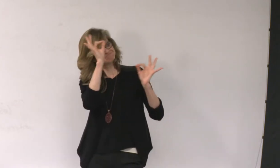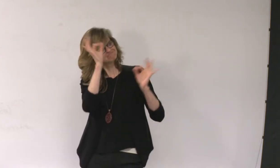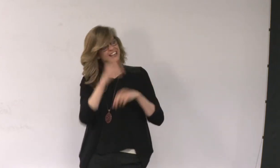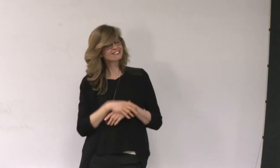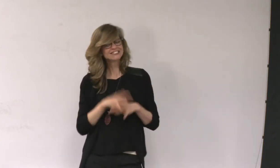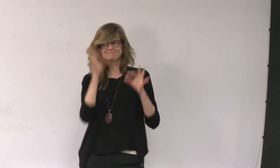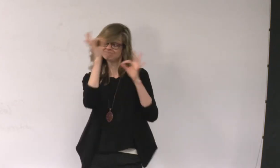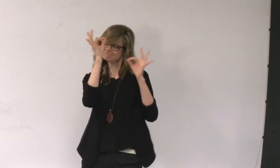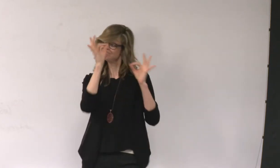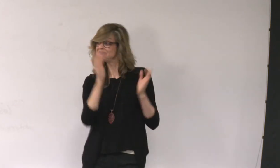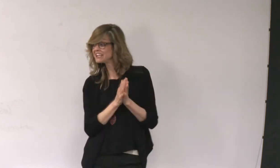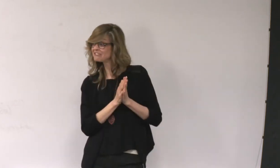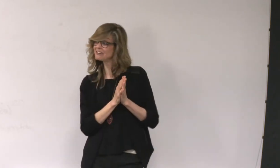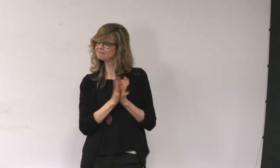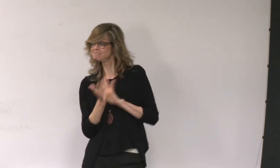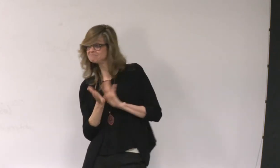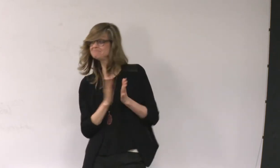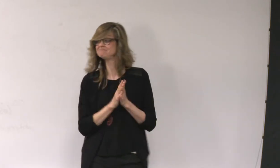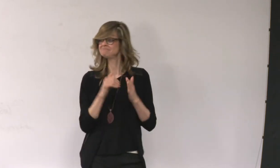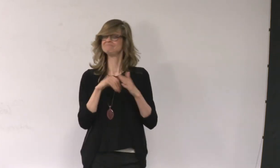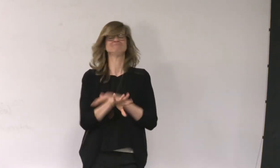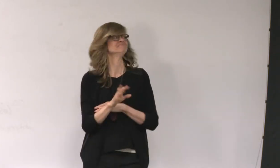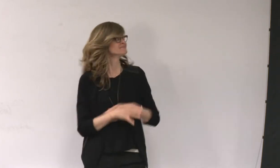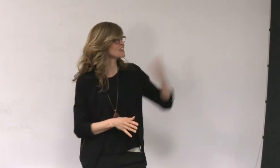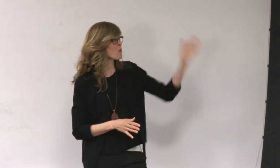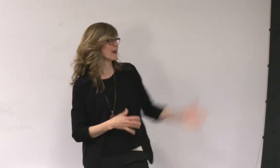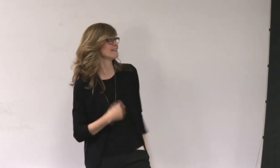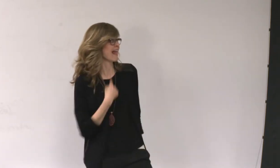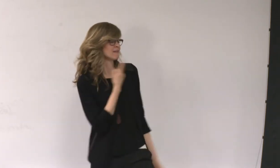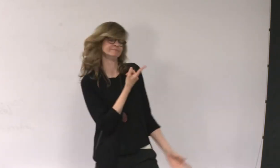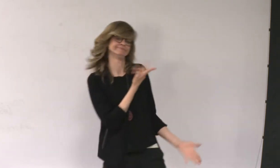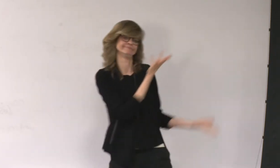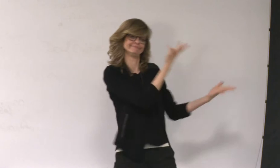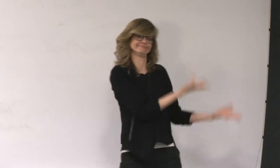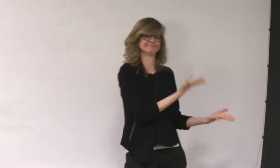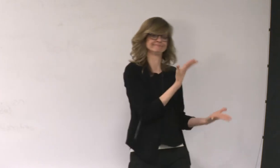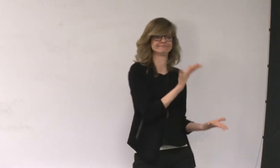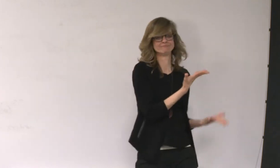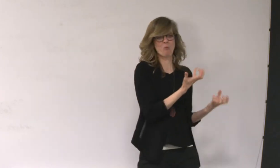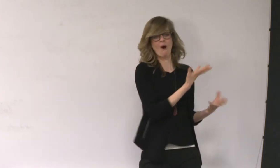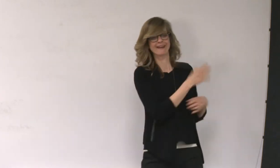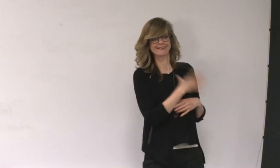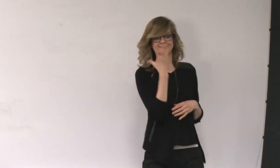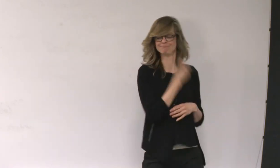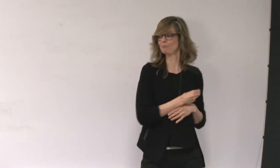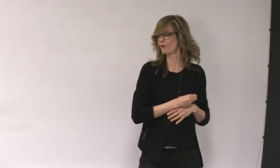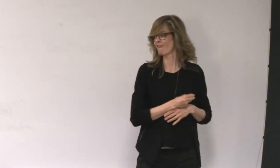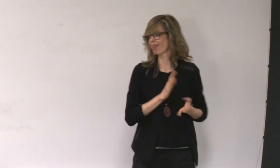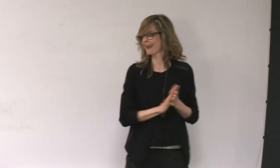BUT I DIDN'T KNOW IT, AND SO, I DID PURSUE IT, AND I WAS ACCEPTED AND GOT IN. I WENT THERE. AND IT'S A BEAUTIFUL CAMPUS.